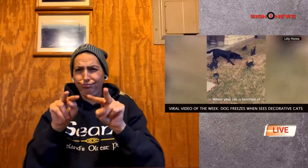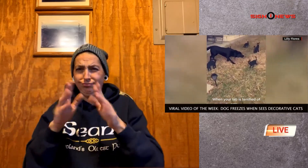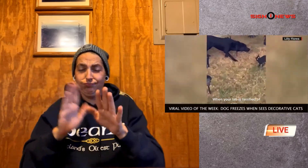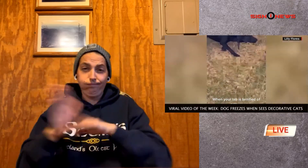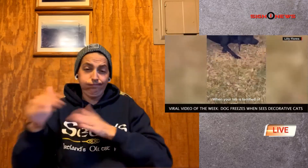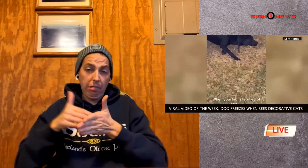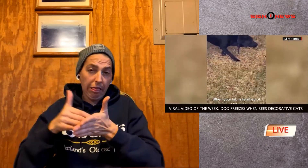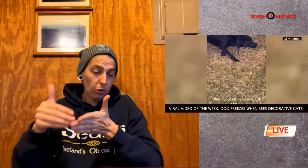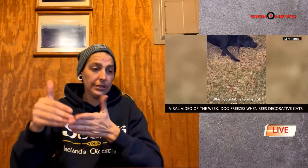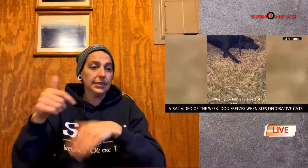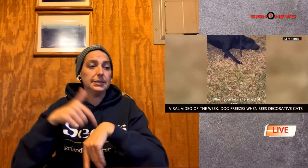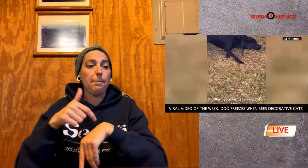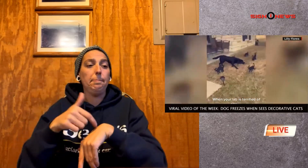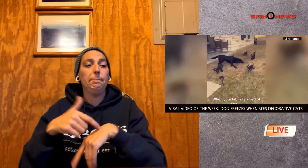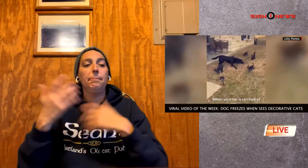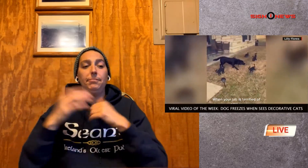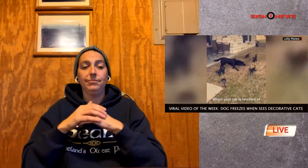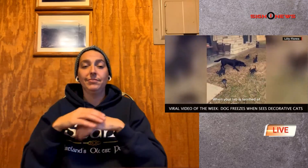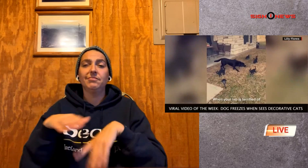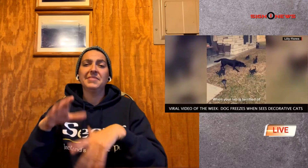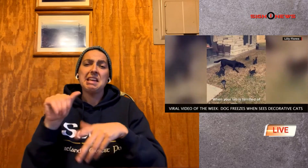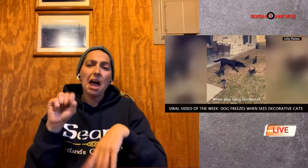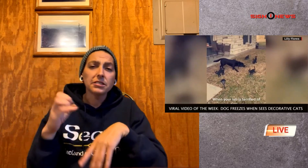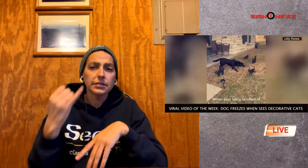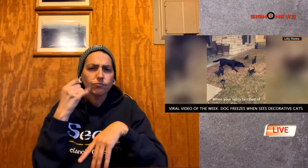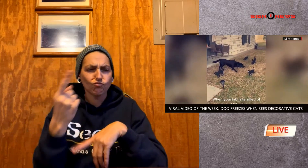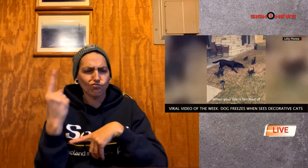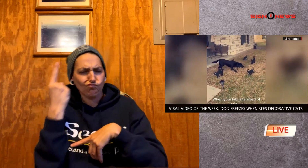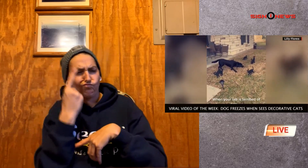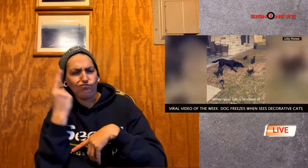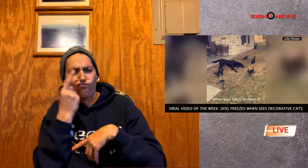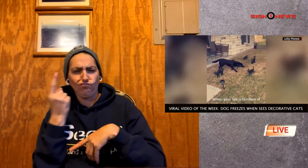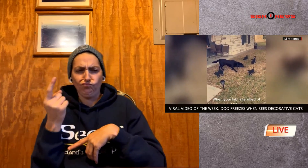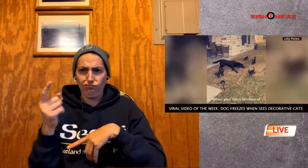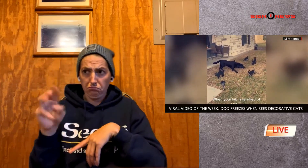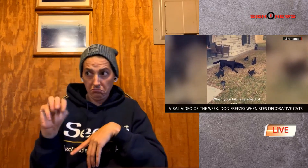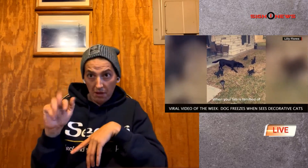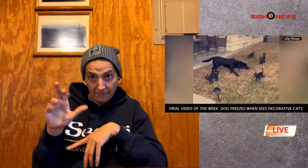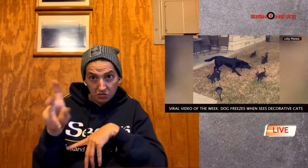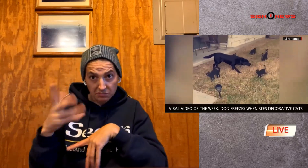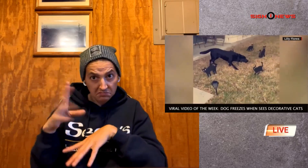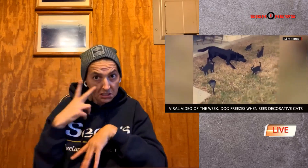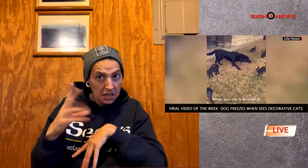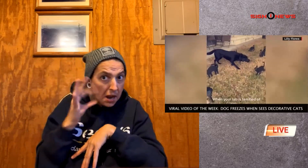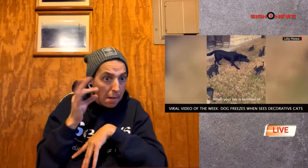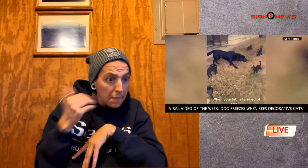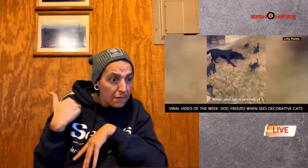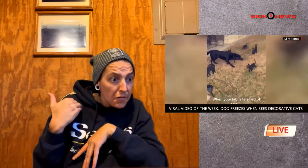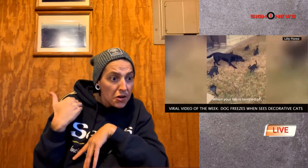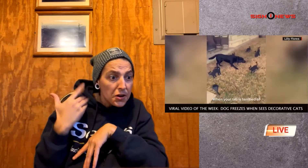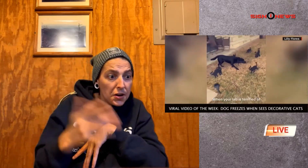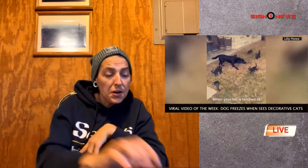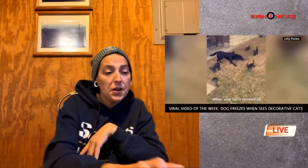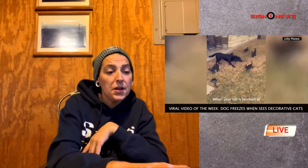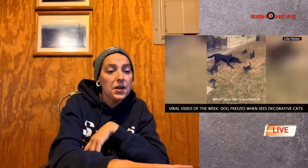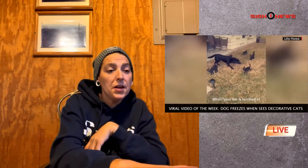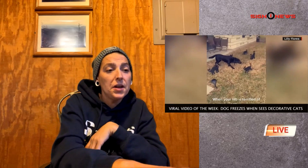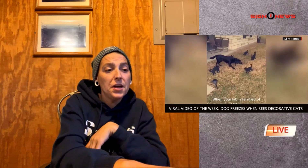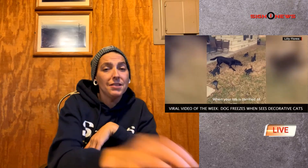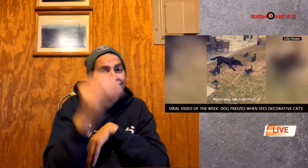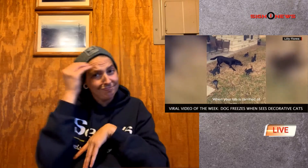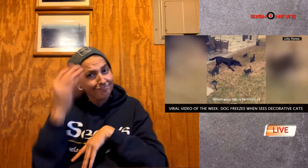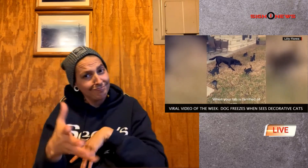and in case you're wondering maverick has seen a cat before the family has a cat that